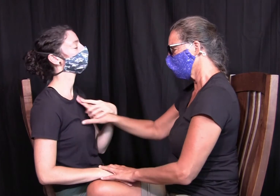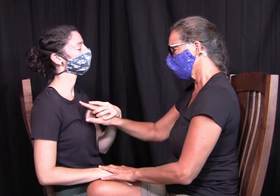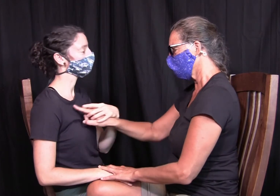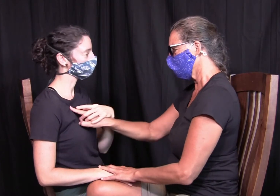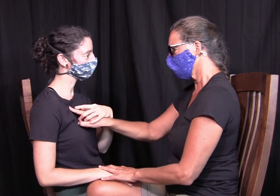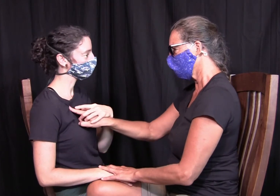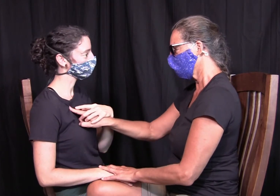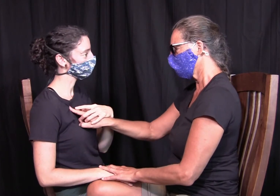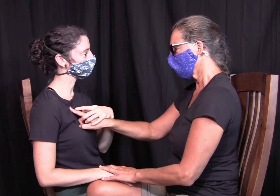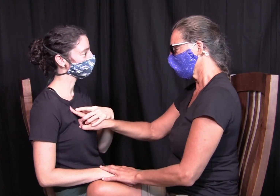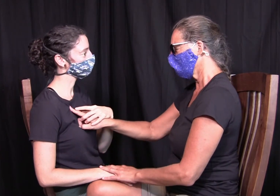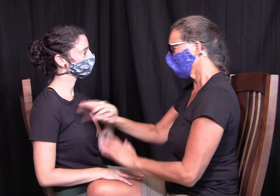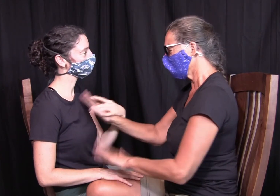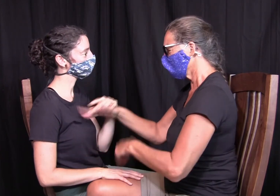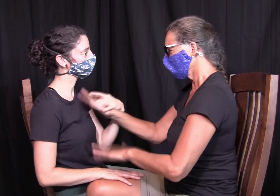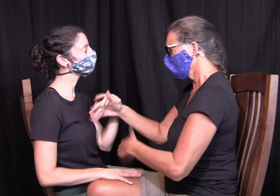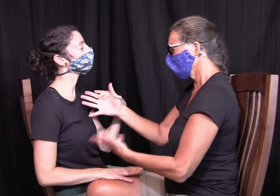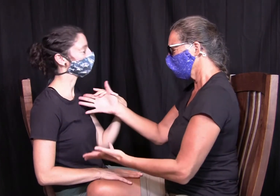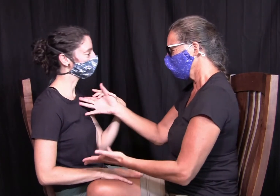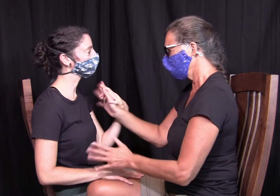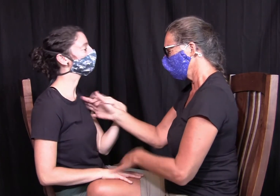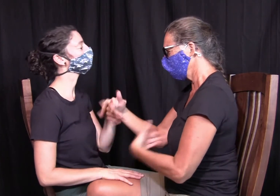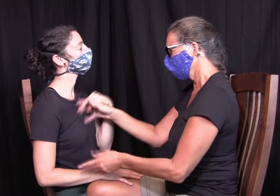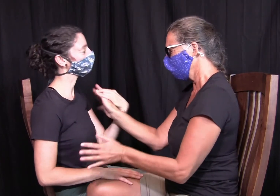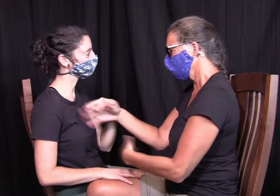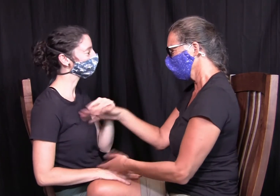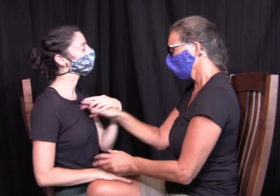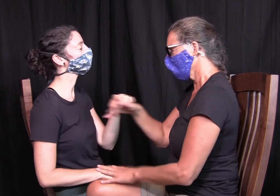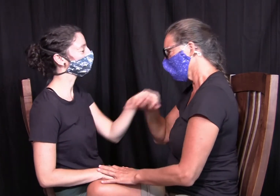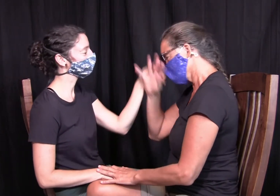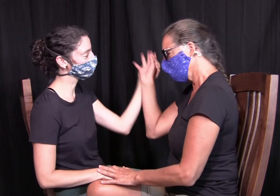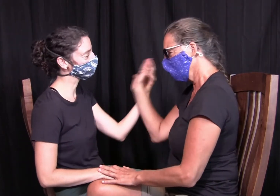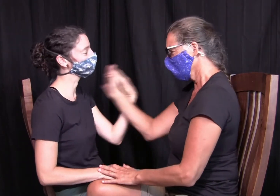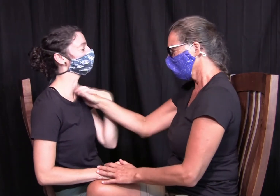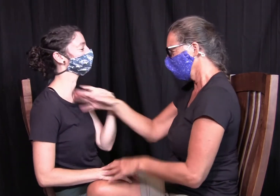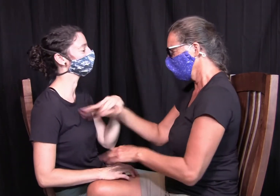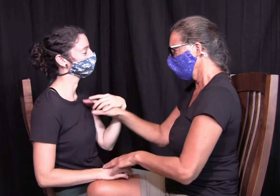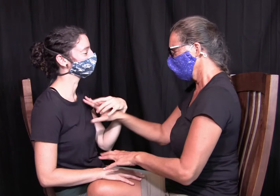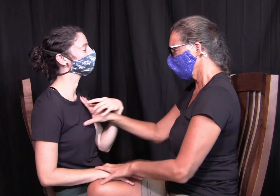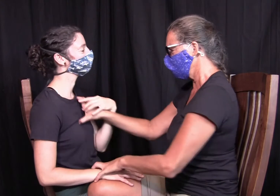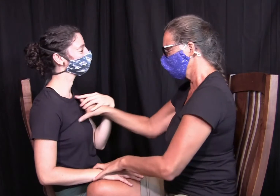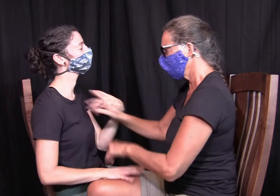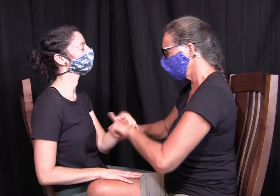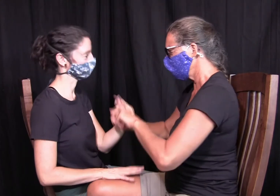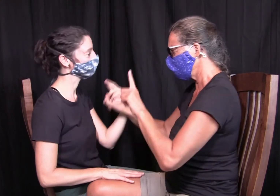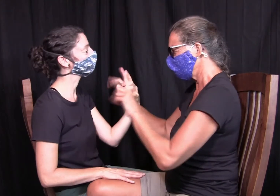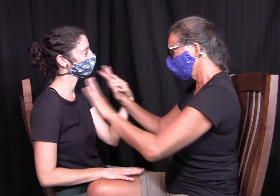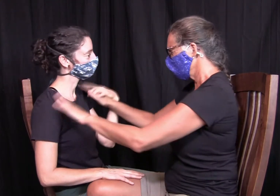Are you upset, demanding explanation, inviting elaboration, brushing me off, feeling put off?